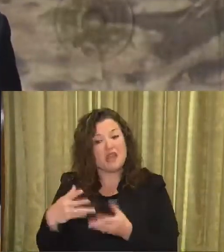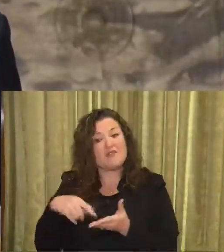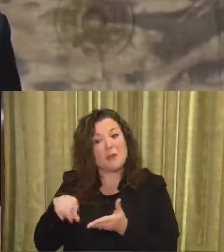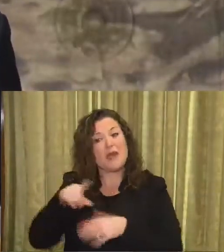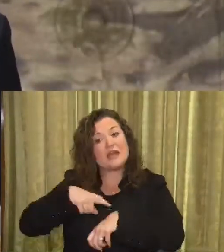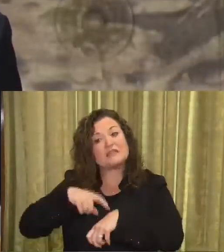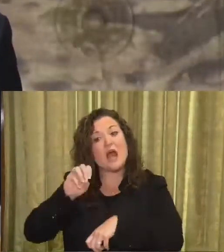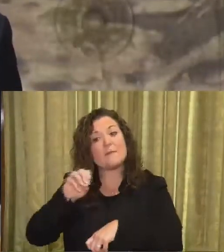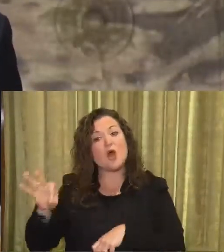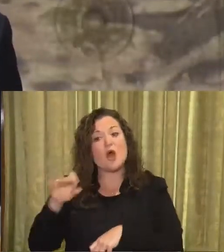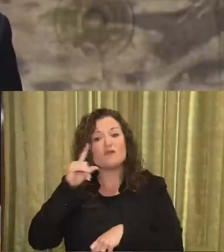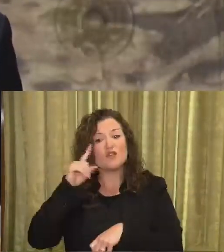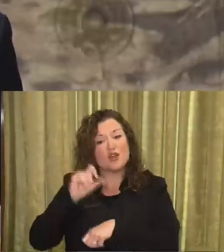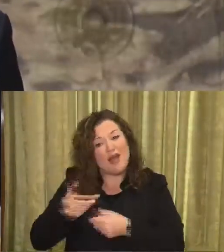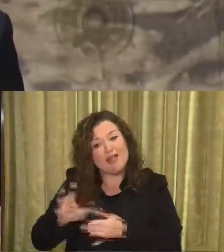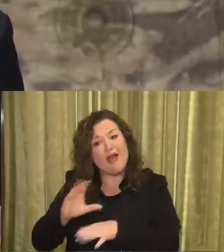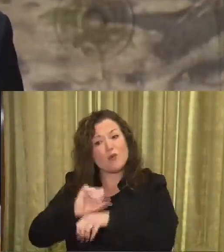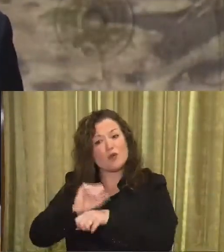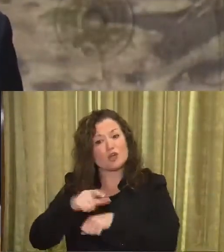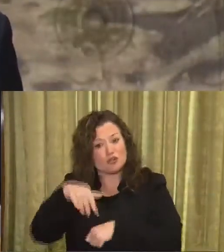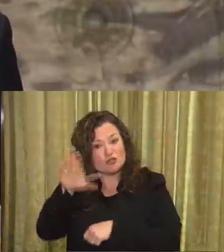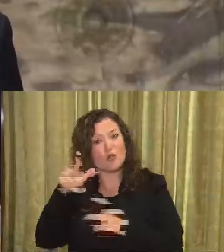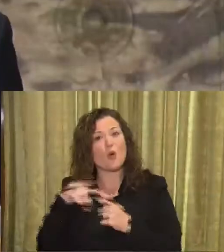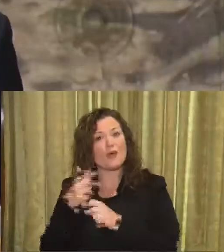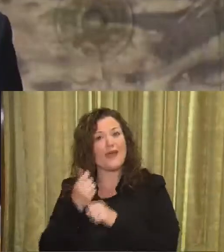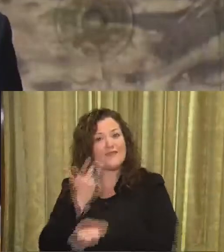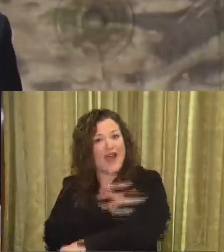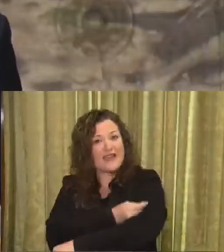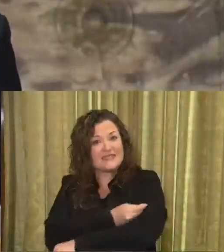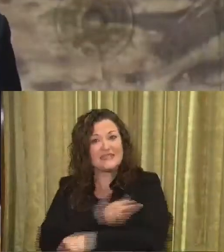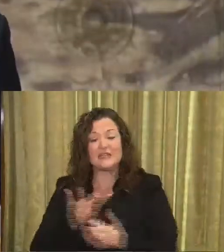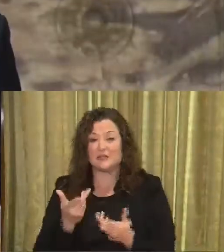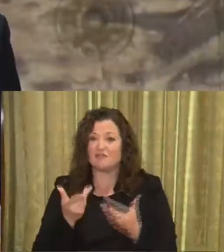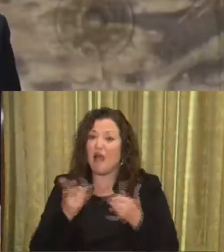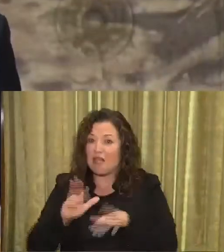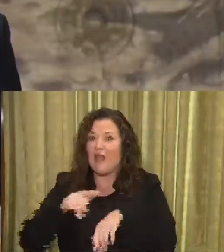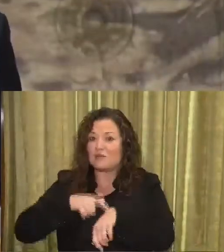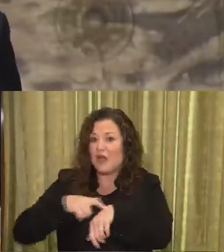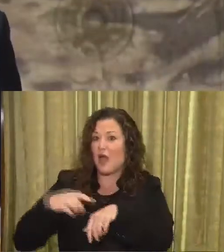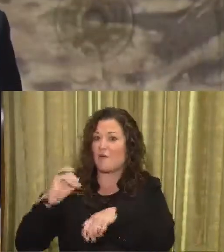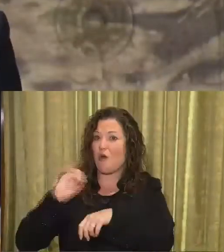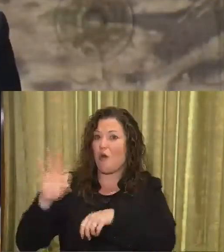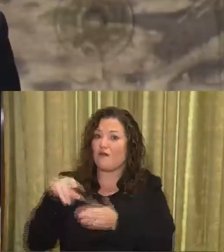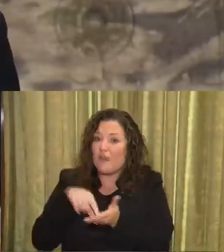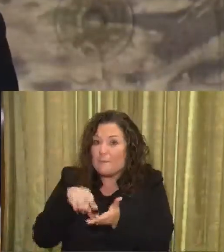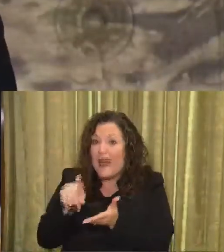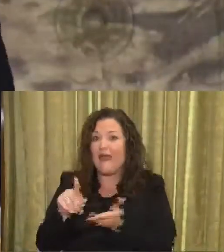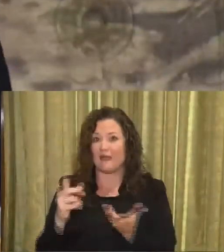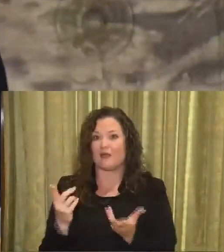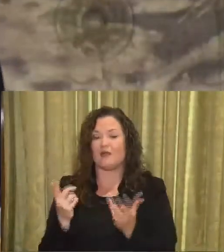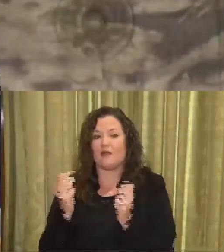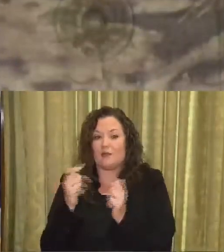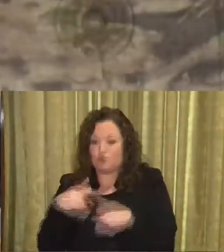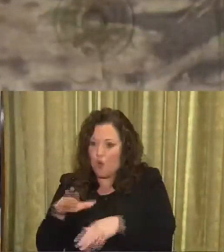for workers to get vaccinated, paid time off for workers to get vaccinated. And then secondly to increase